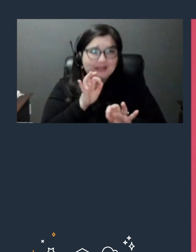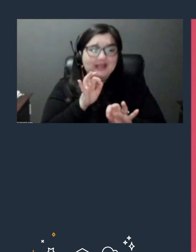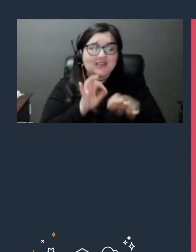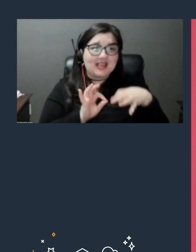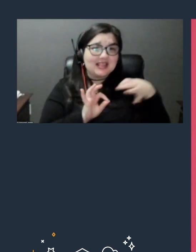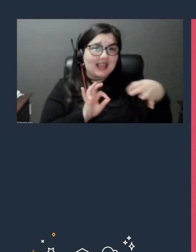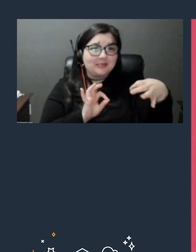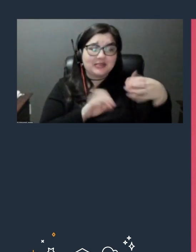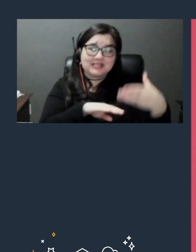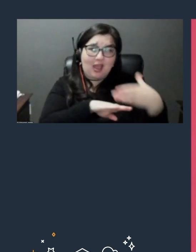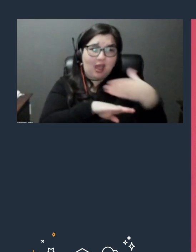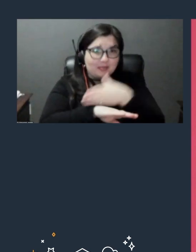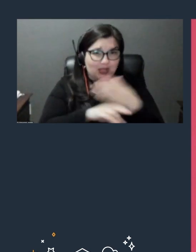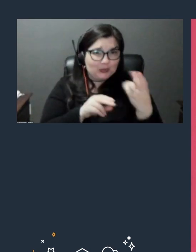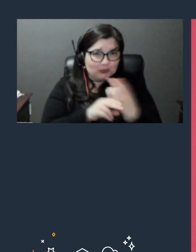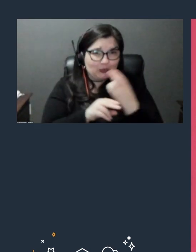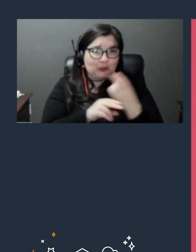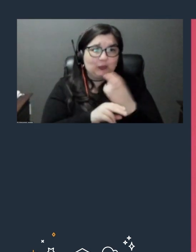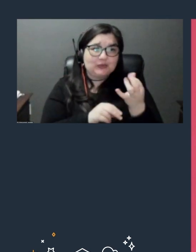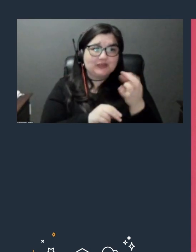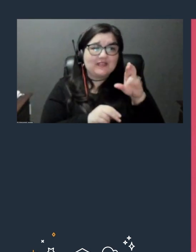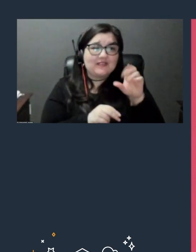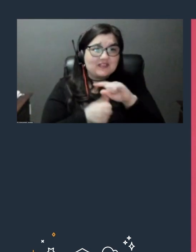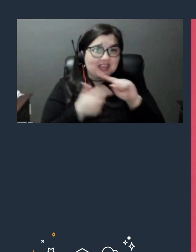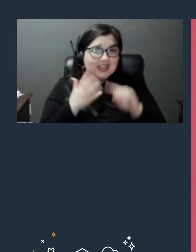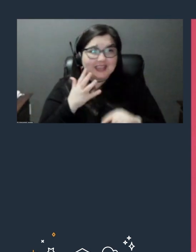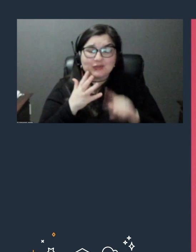using features that come right out of the box in S3.